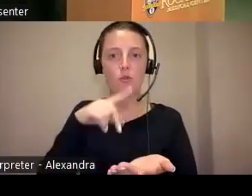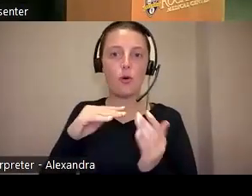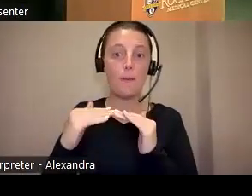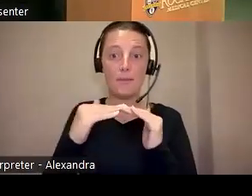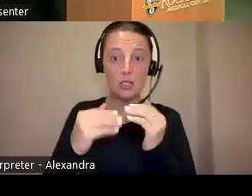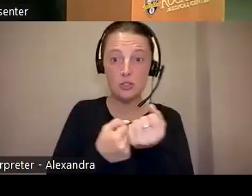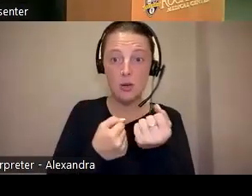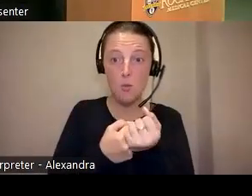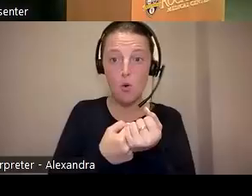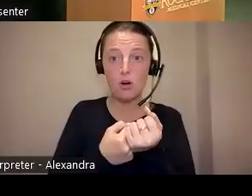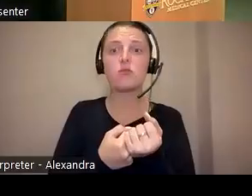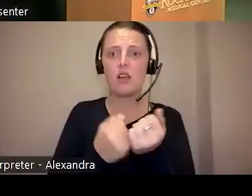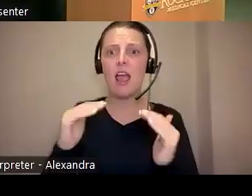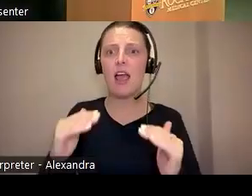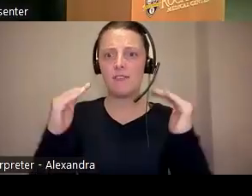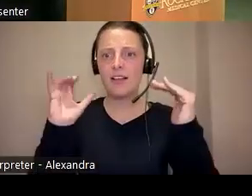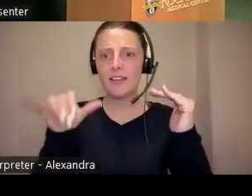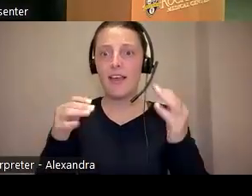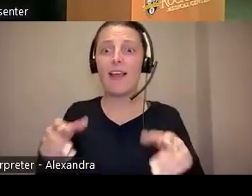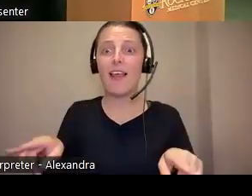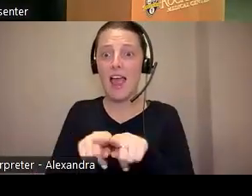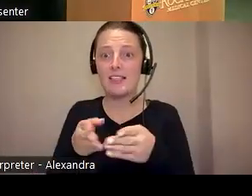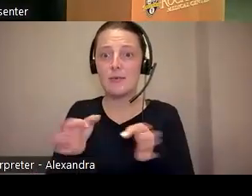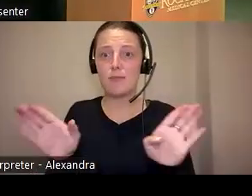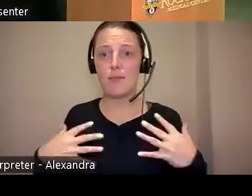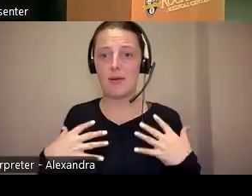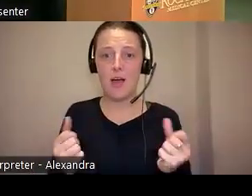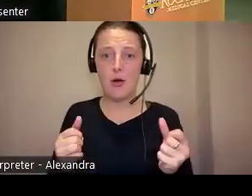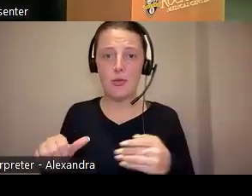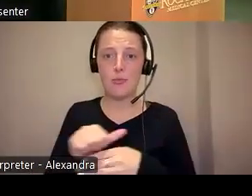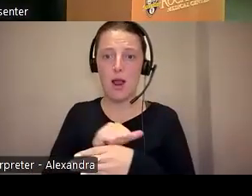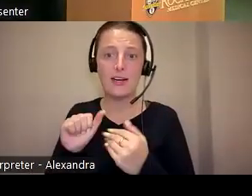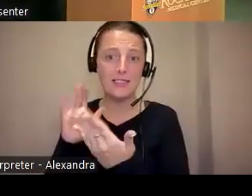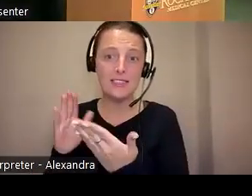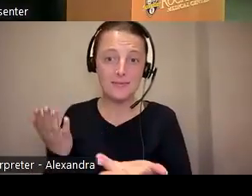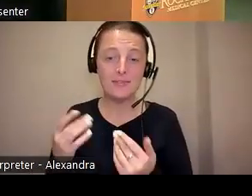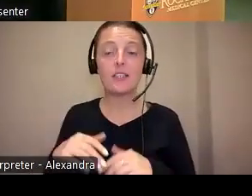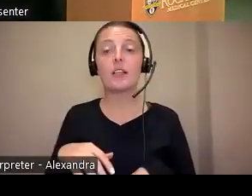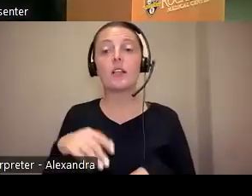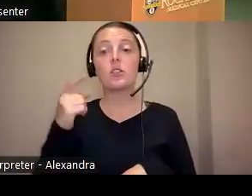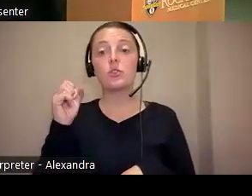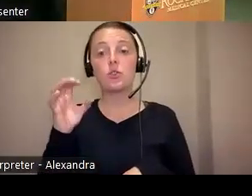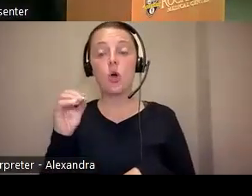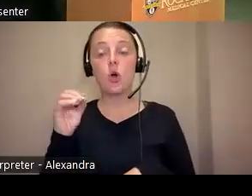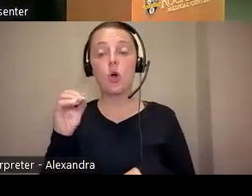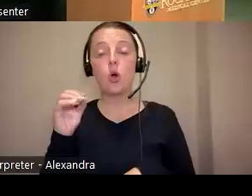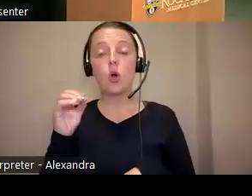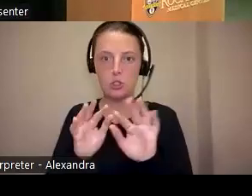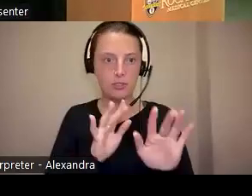public health practice. So through that set of conversations, um Julie and I started uh meeting